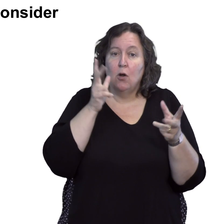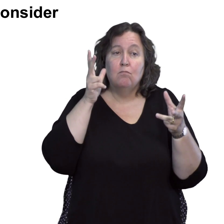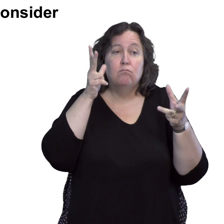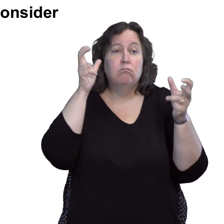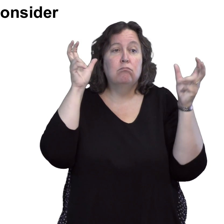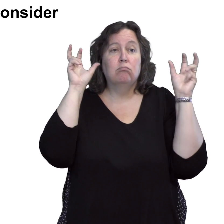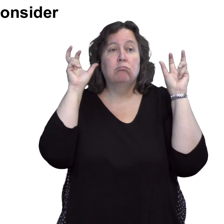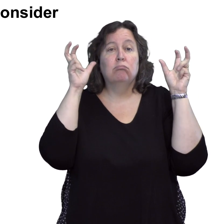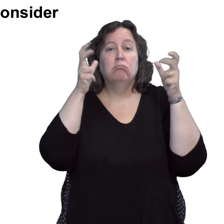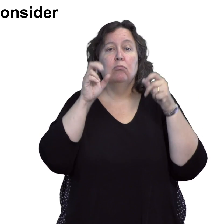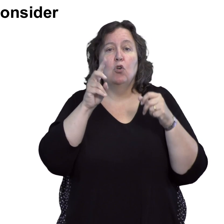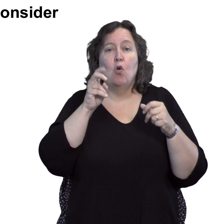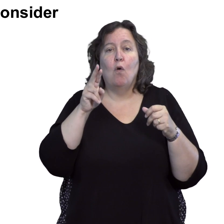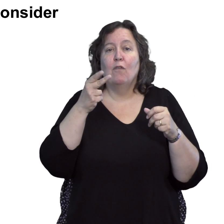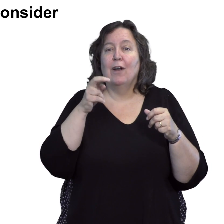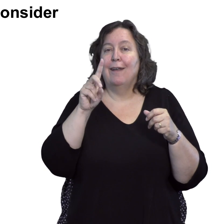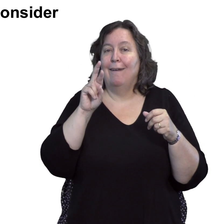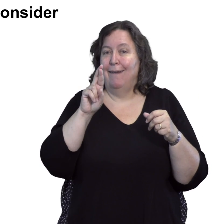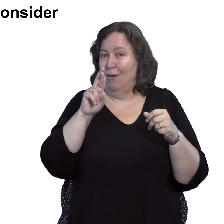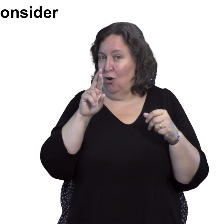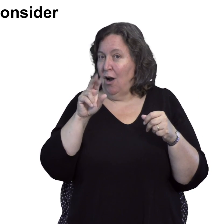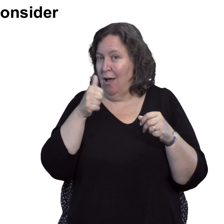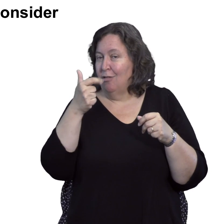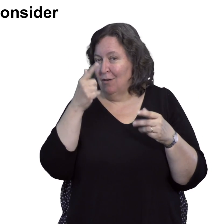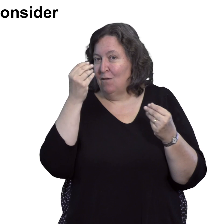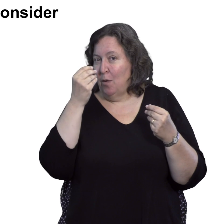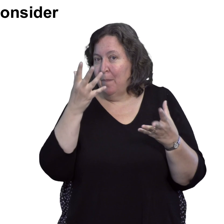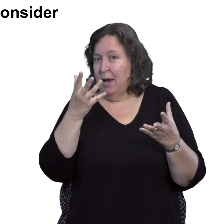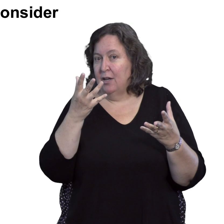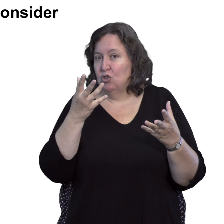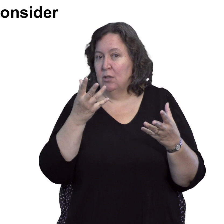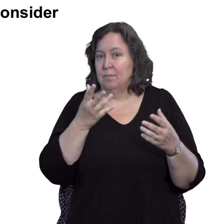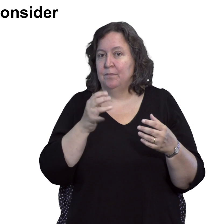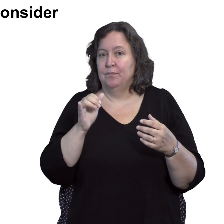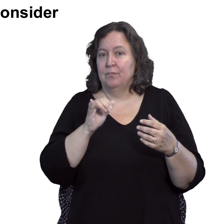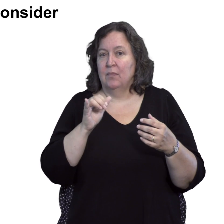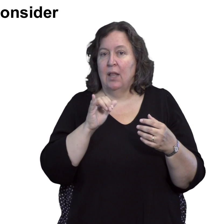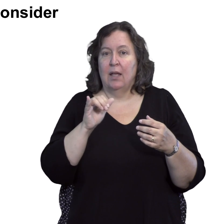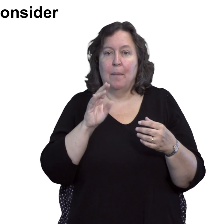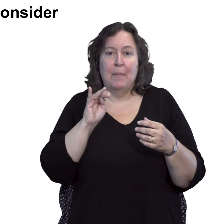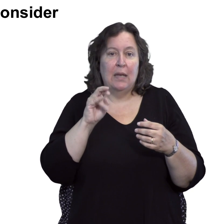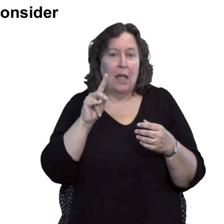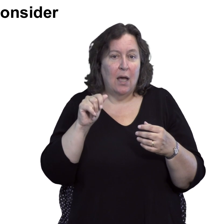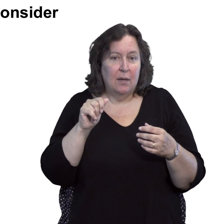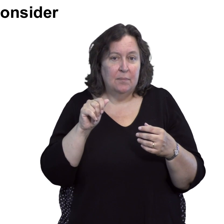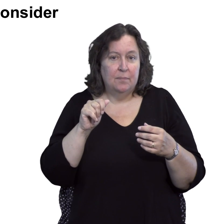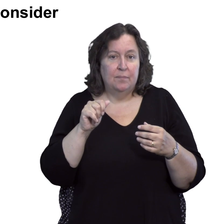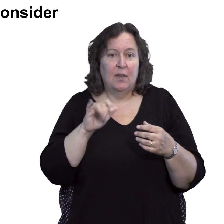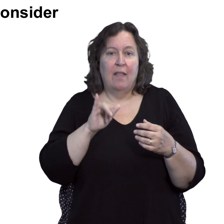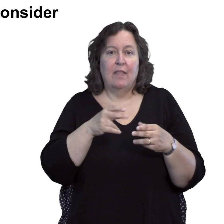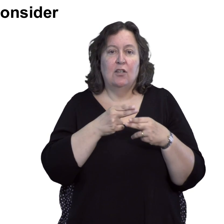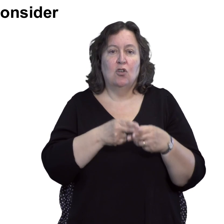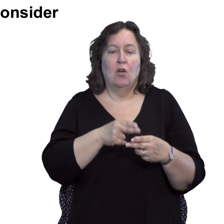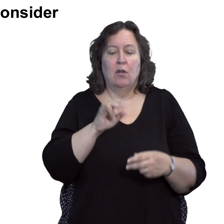because they don’t overhear conversations or other information, such as on media.